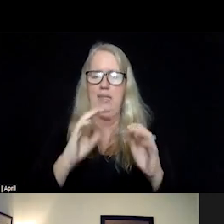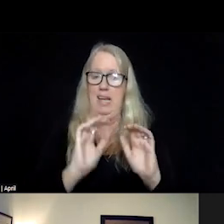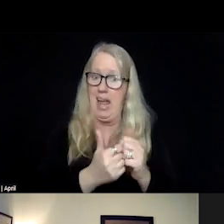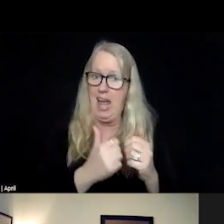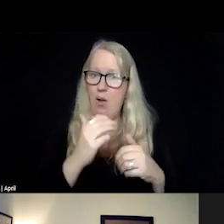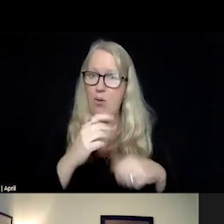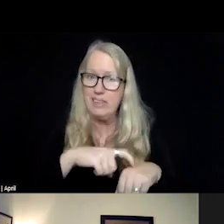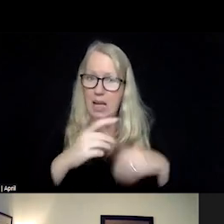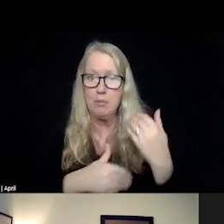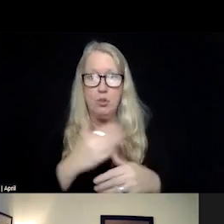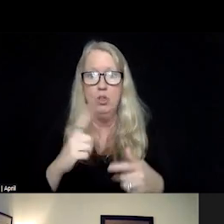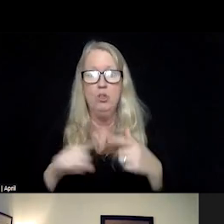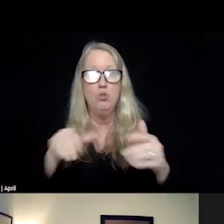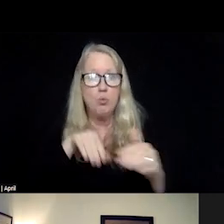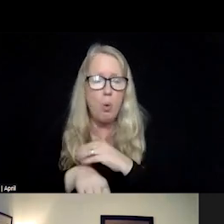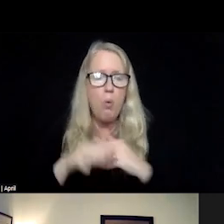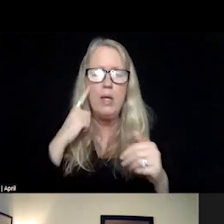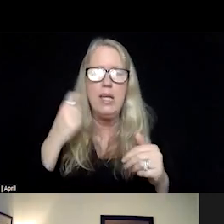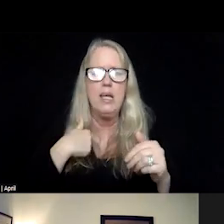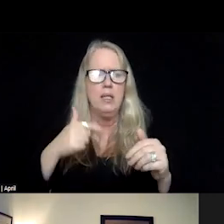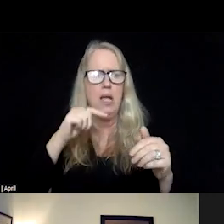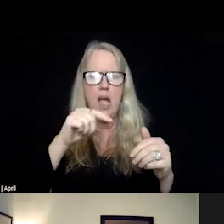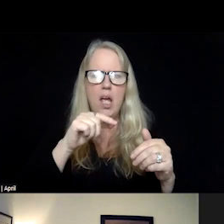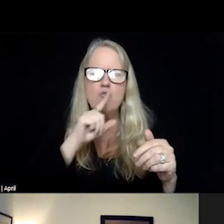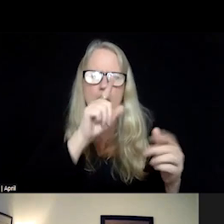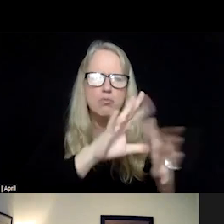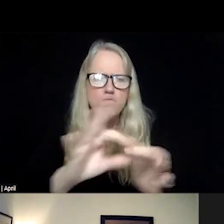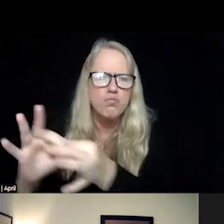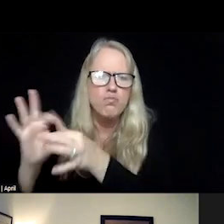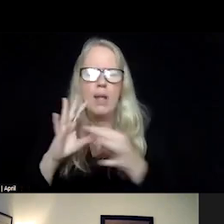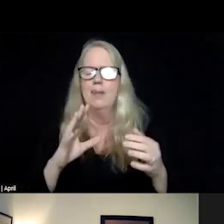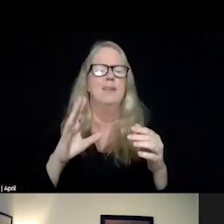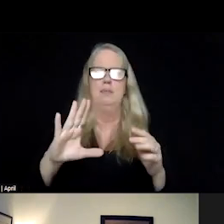TO GO IN AND PUSH YOUR ISSUES TEND TO HAVE A VERY NEGATIVE OR POOR OUTCOME.